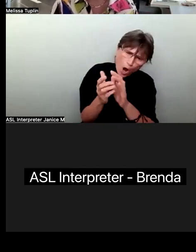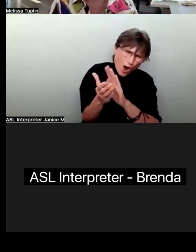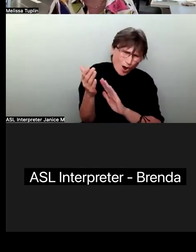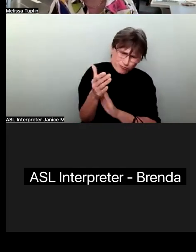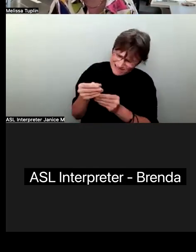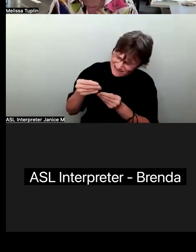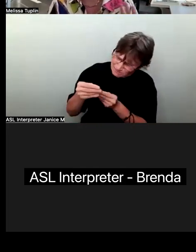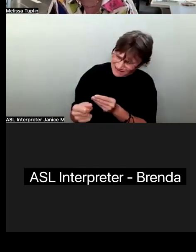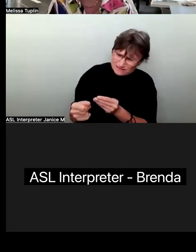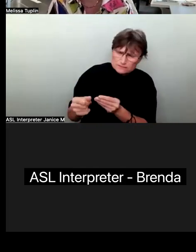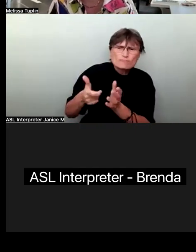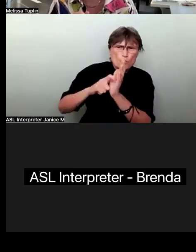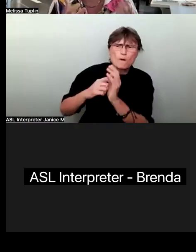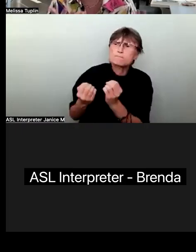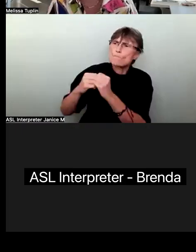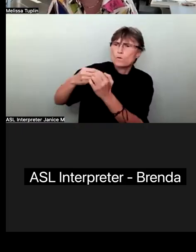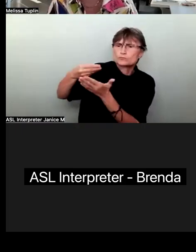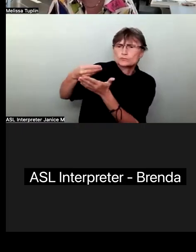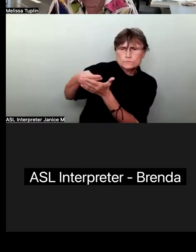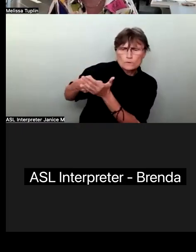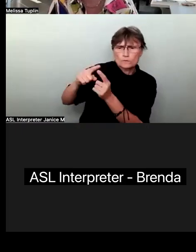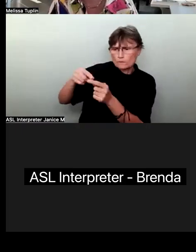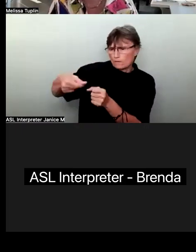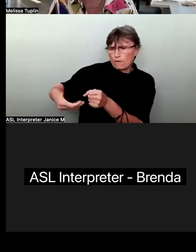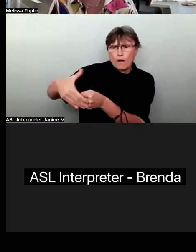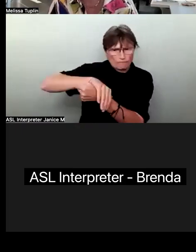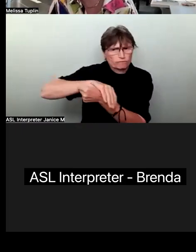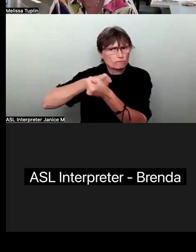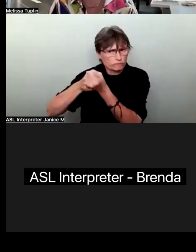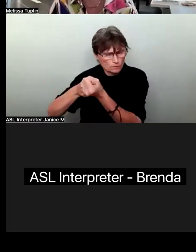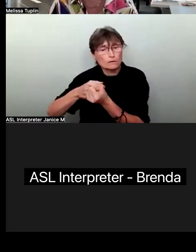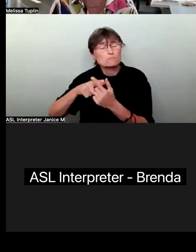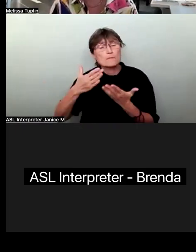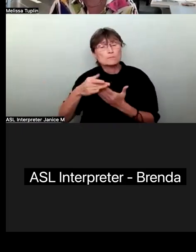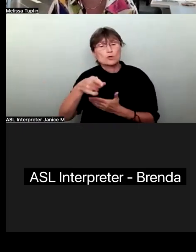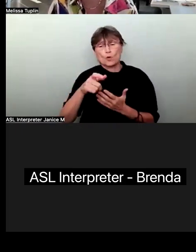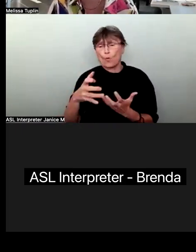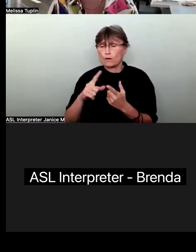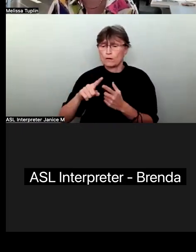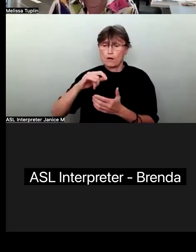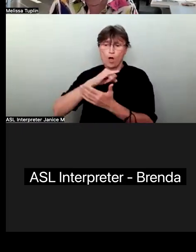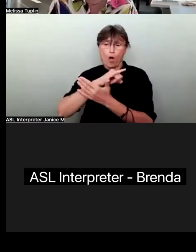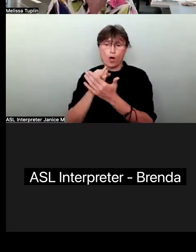additional funds to cover. So, for example, you want to increase pay for your artistic director,